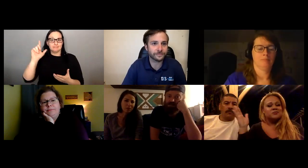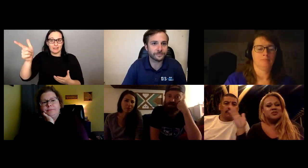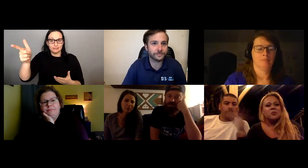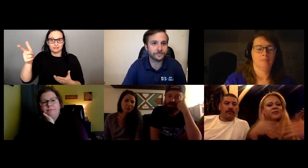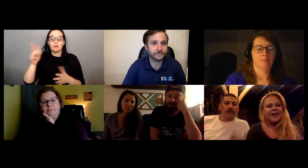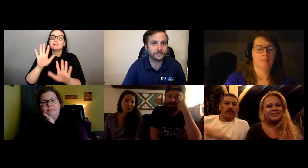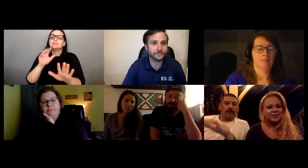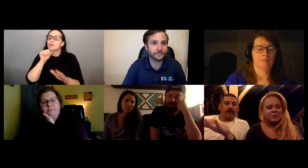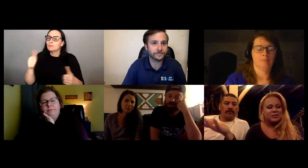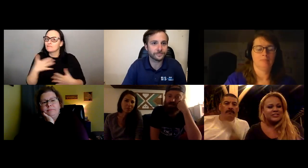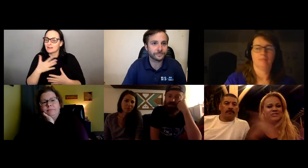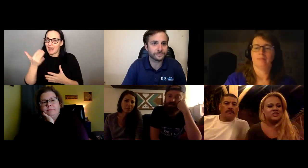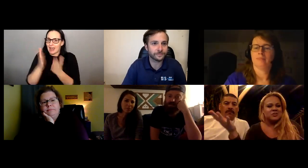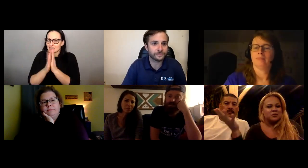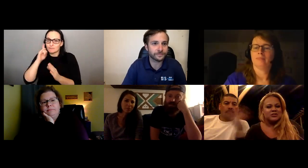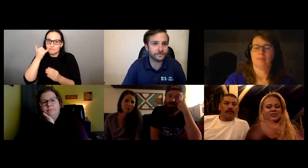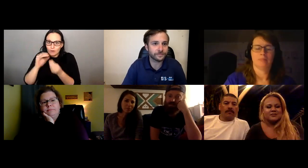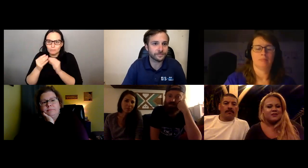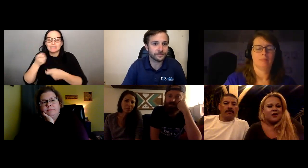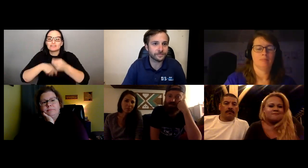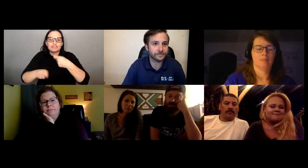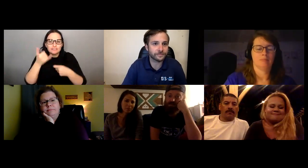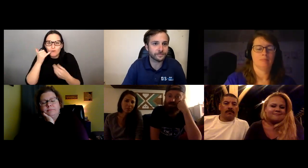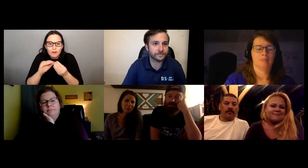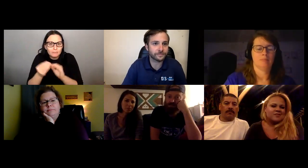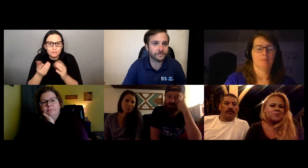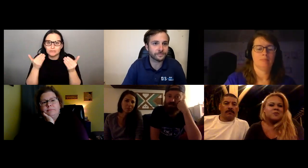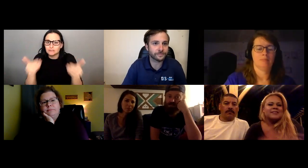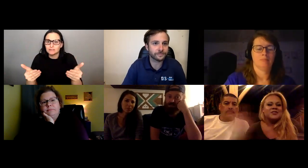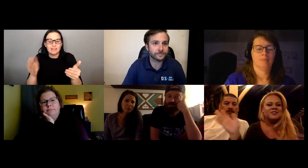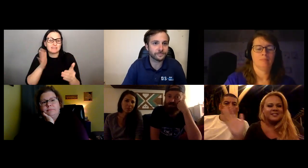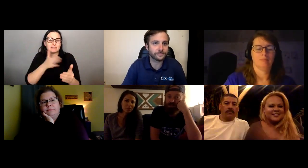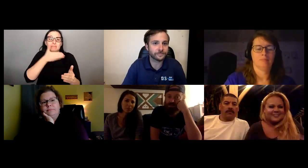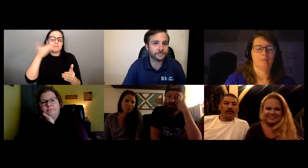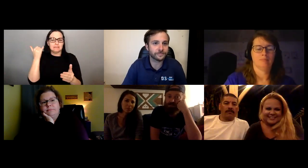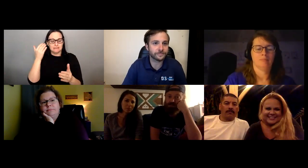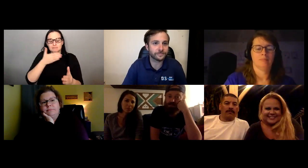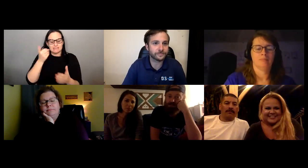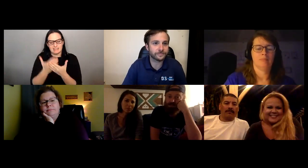afraid to ask for numbers exchange numbers